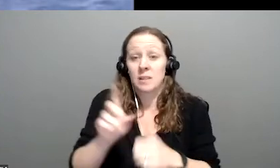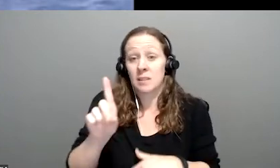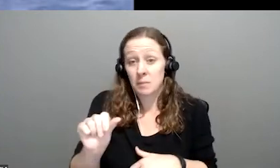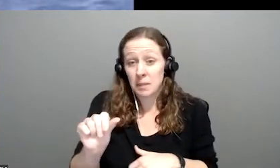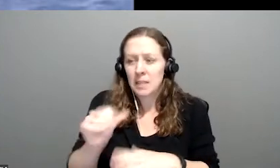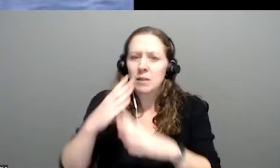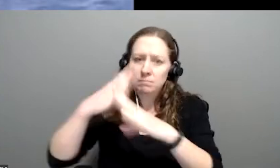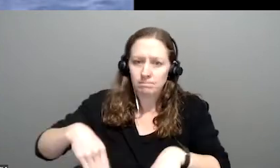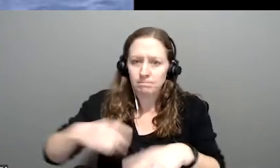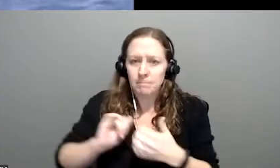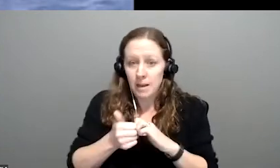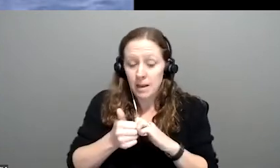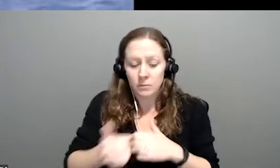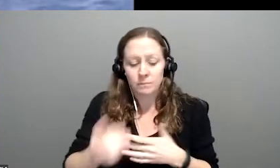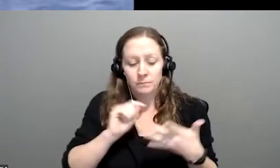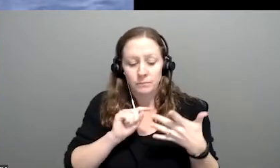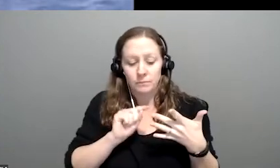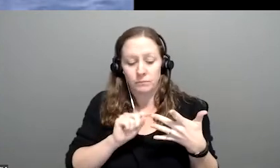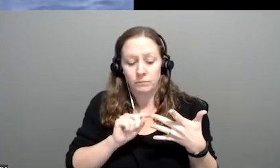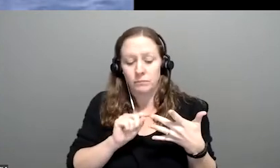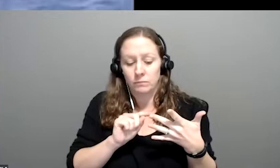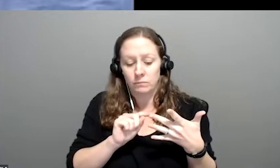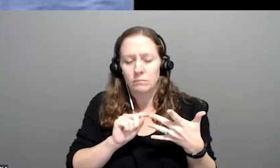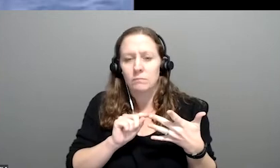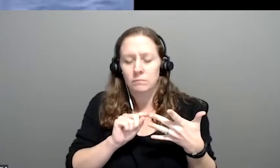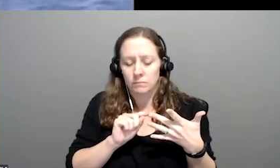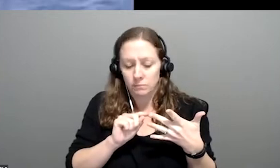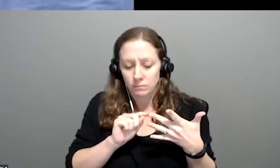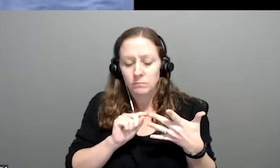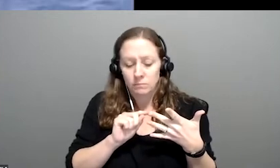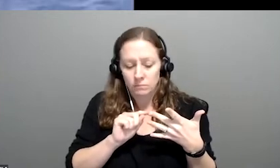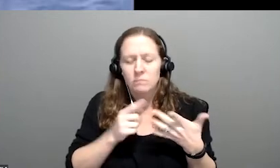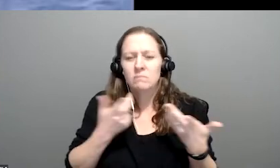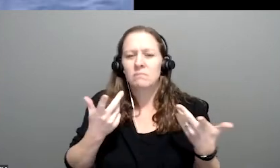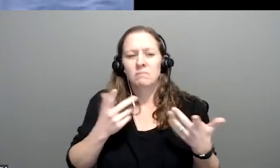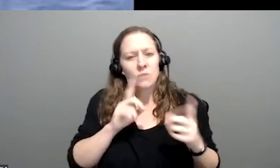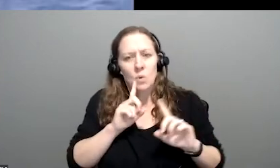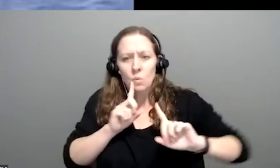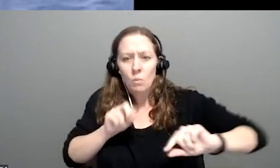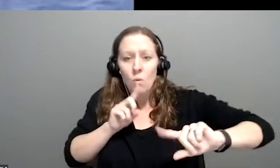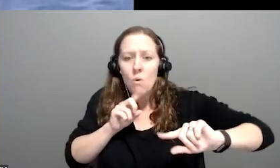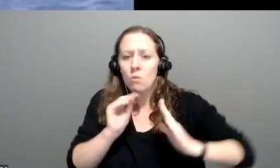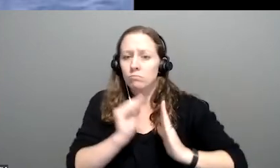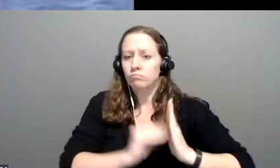The next one: How can reporting be improved, so that it's more meaningful for the program users.